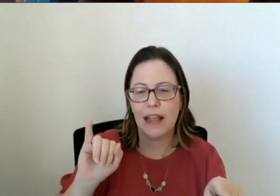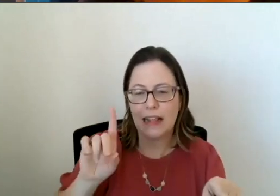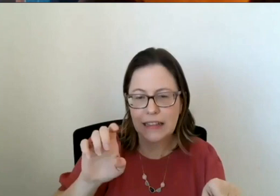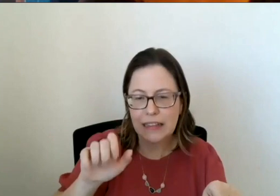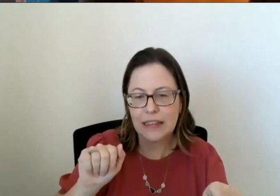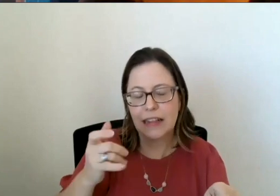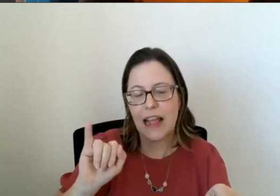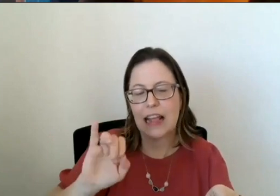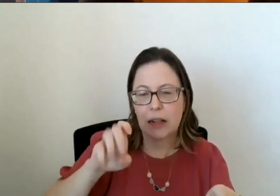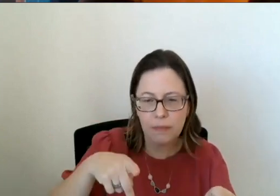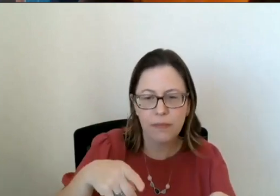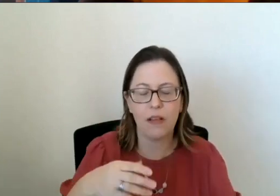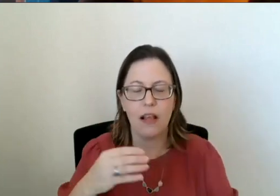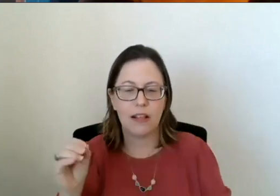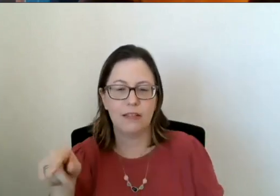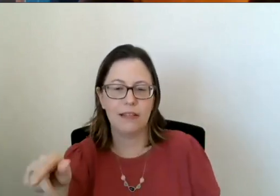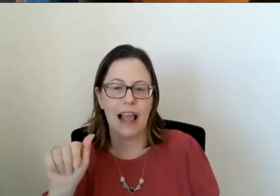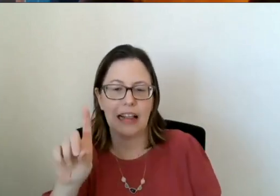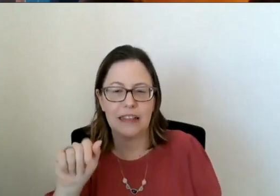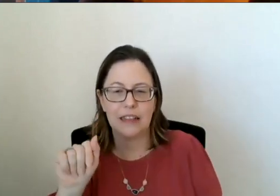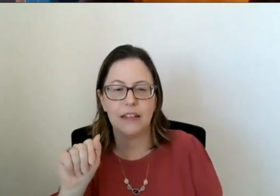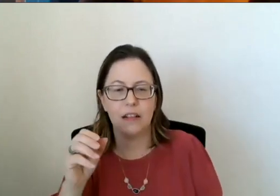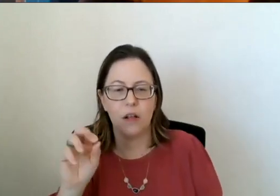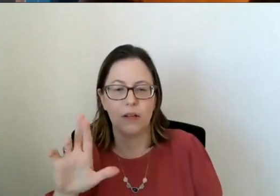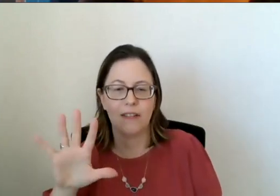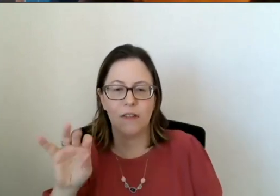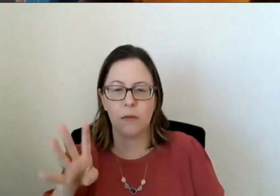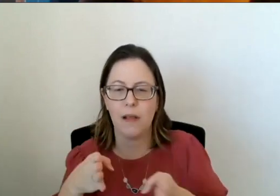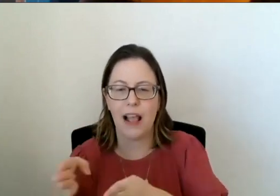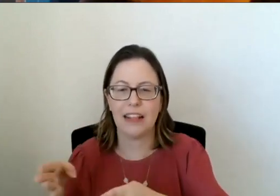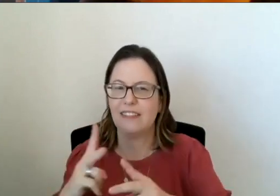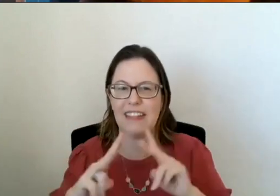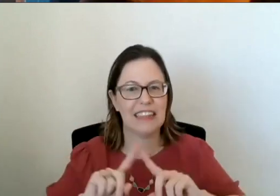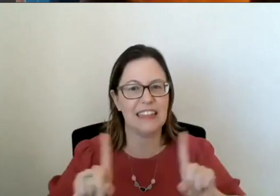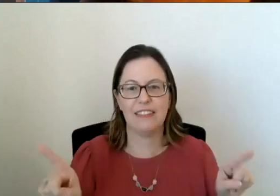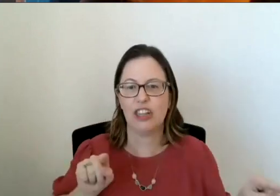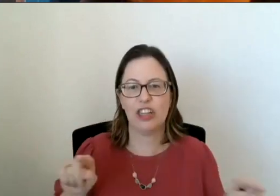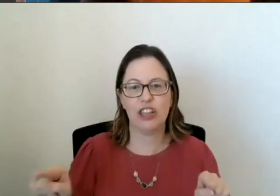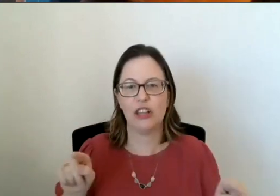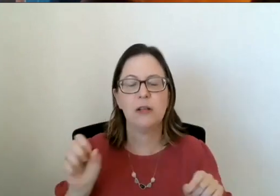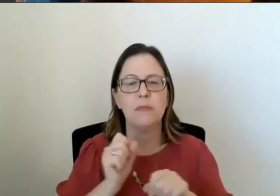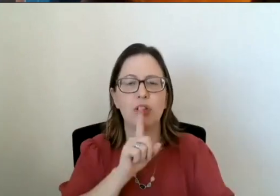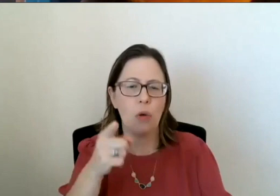because it may be different under the IDEA/IEP as opposed to the Act 504 plan. They're both